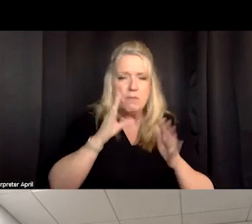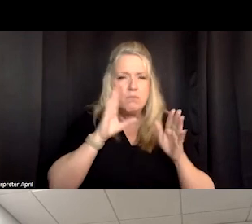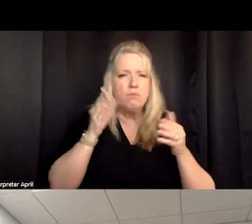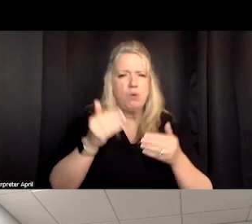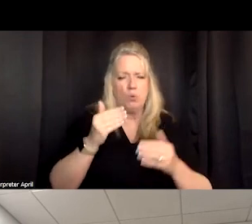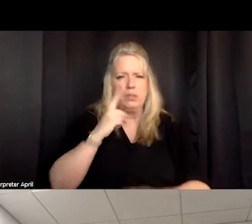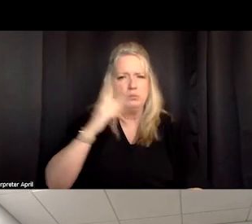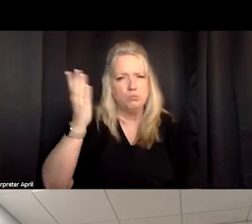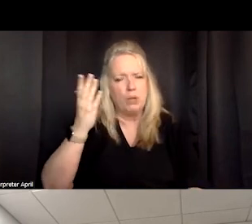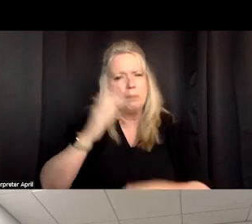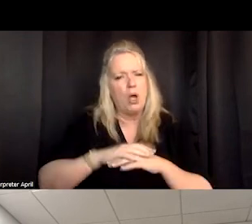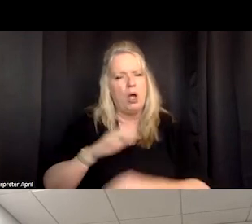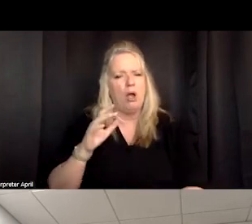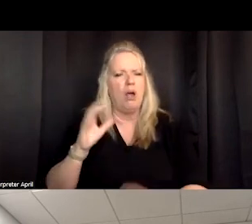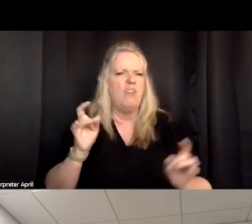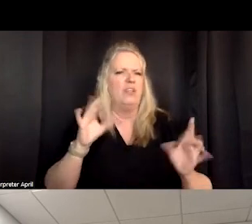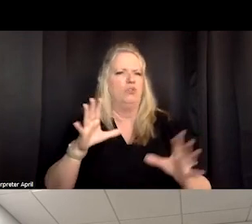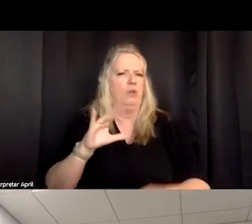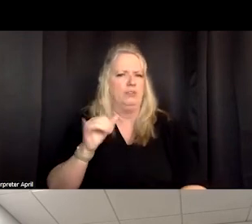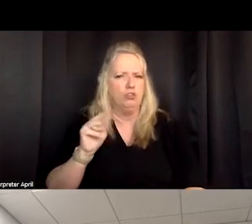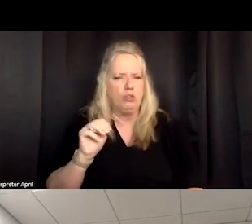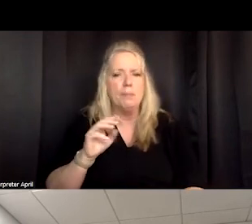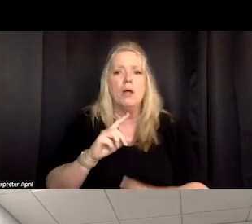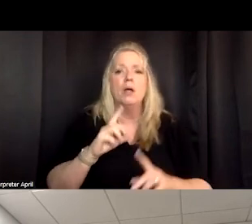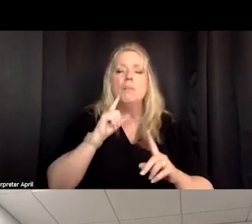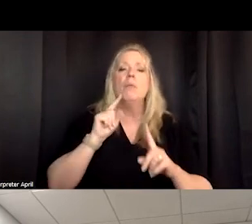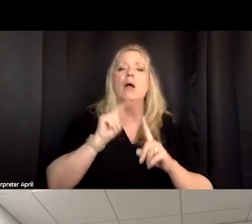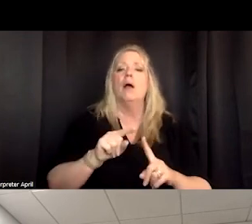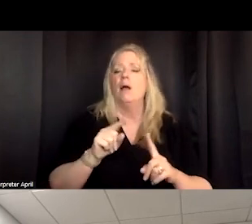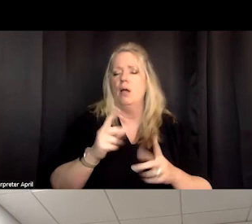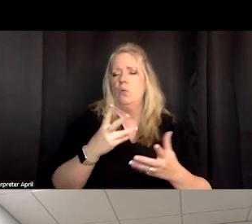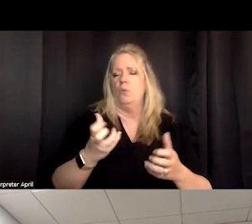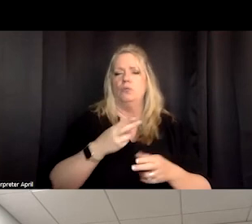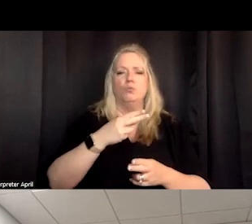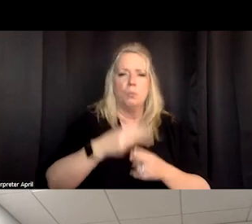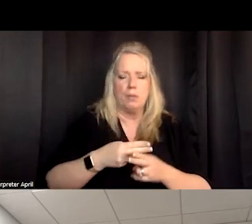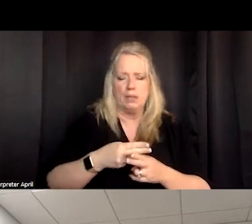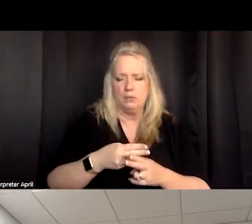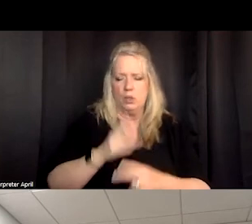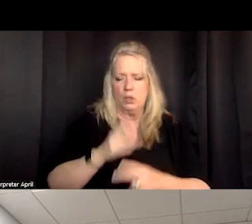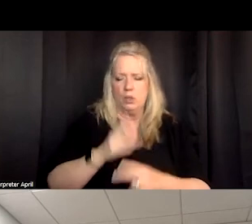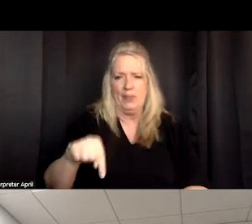ON CRISIS JAM ON THAT. BUT IN PARTICULAR LET ME MENTION, IN JUNE, WE WILL BE HAVING THE, POLICY